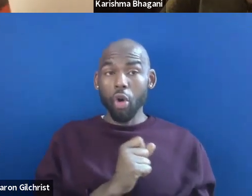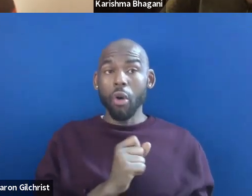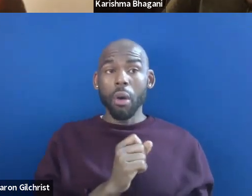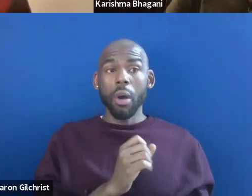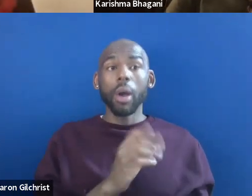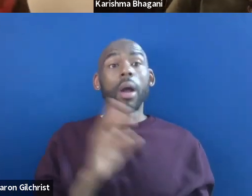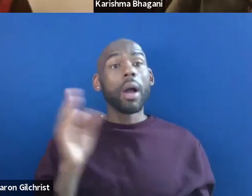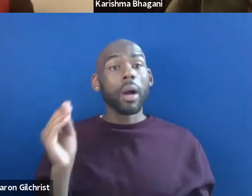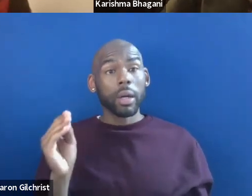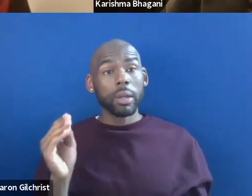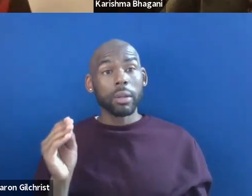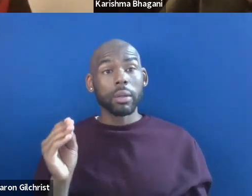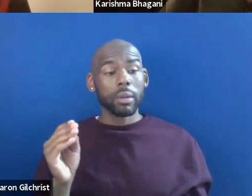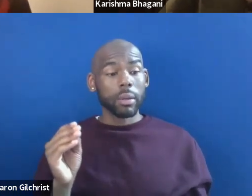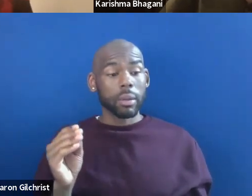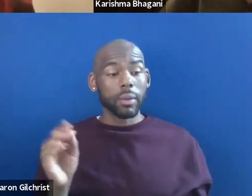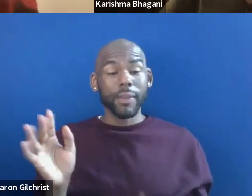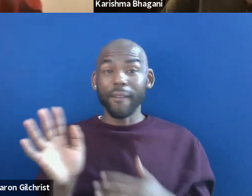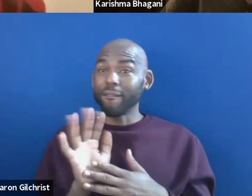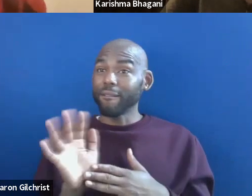in a film structure type of thing.